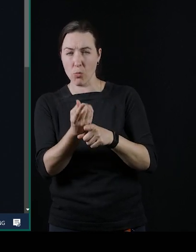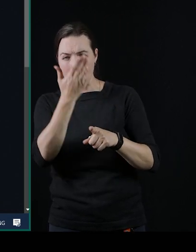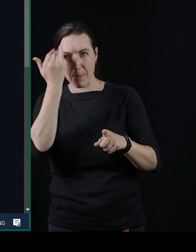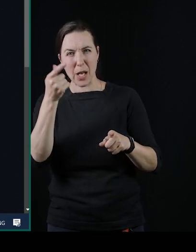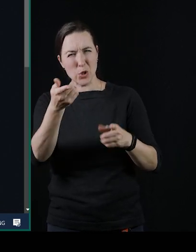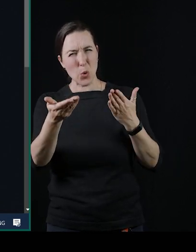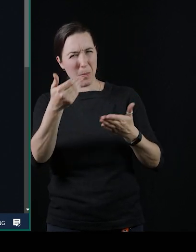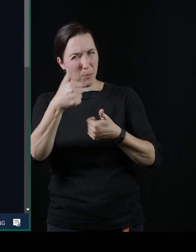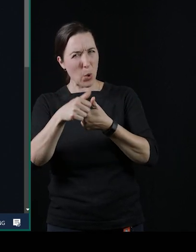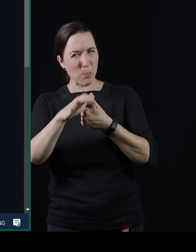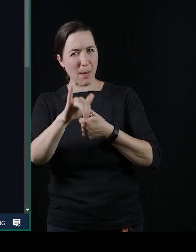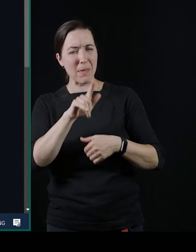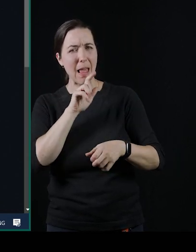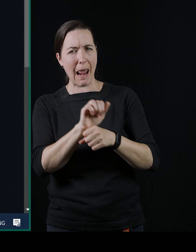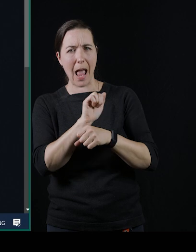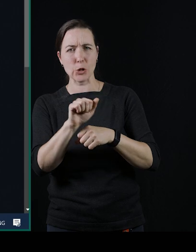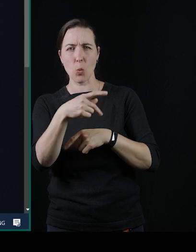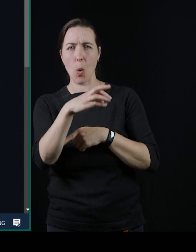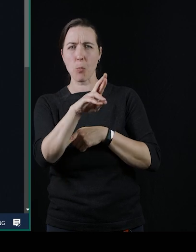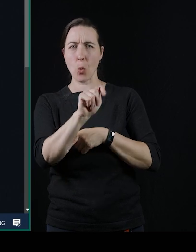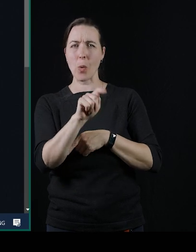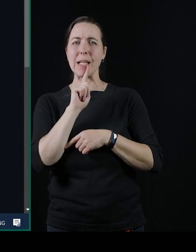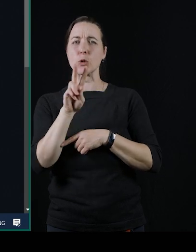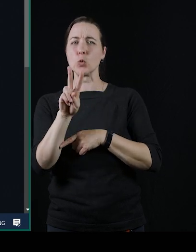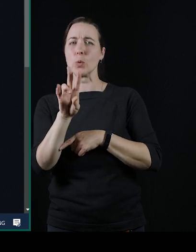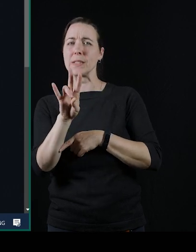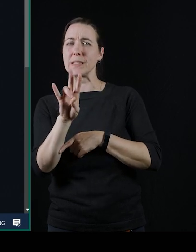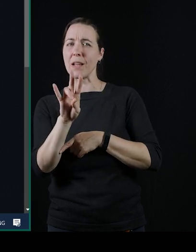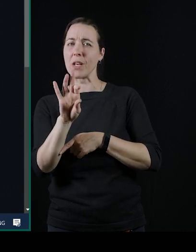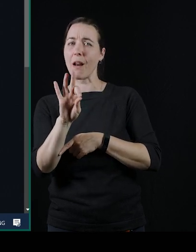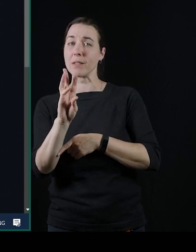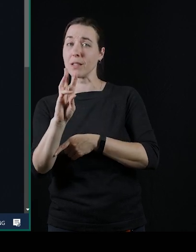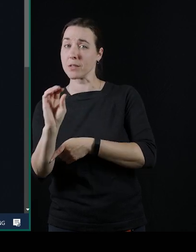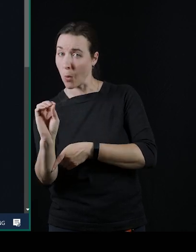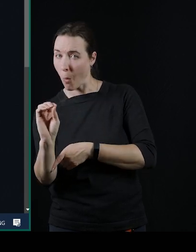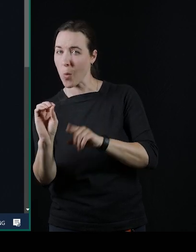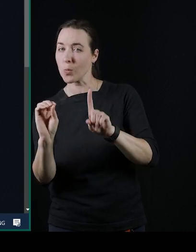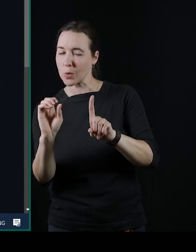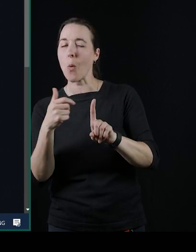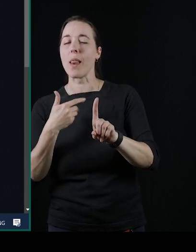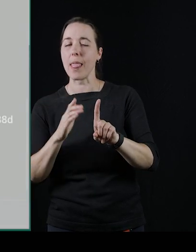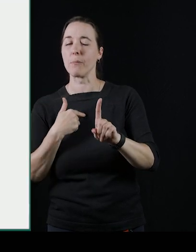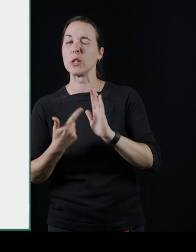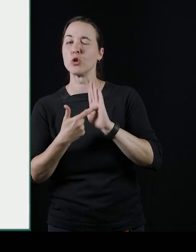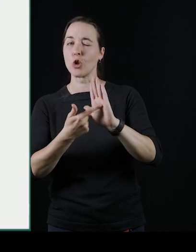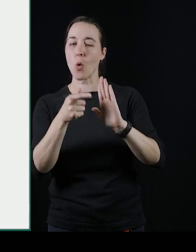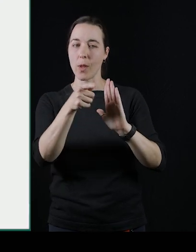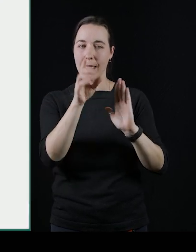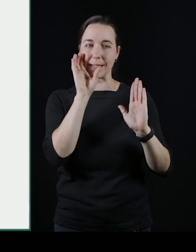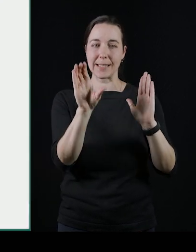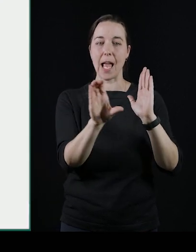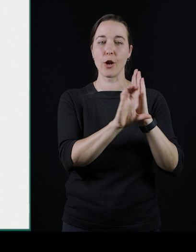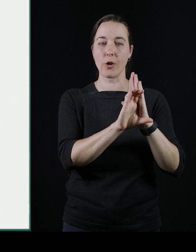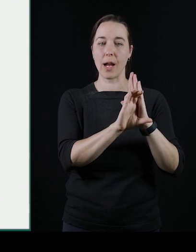because you made a call that the actual game port is 2-7-9-6-0. So I'm going to show you this diagram,